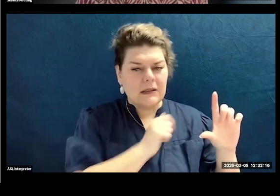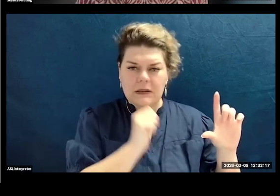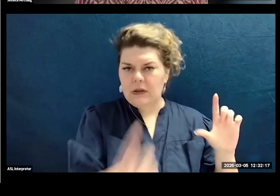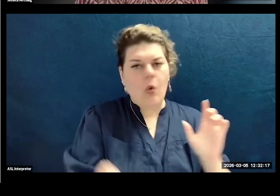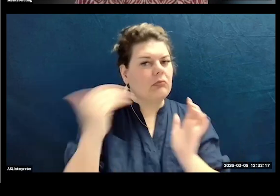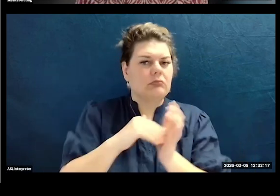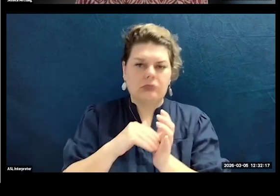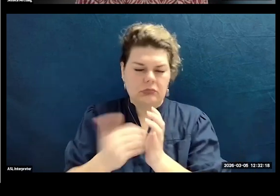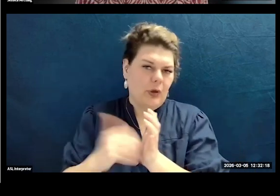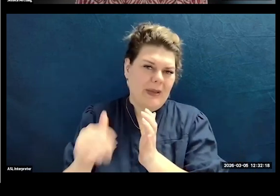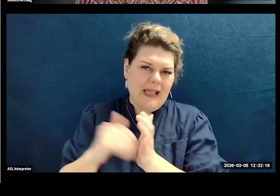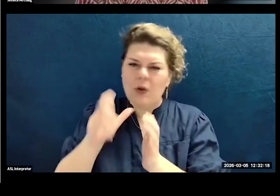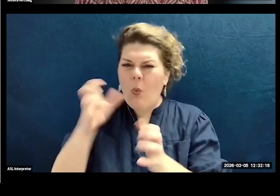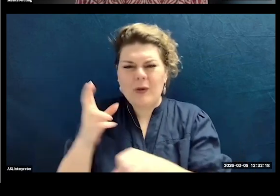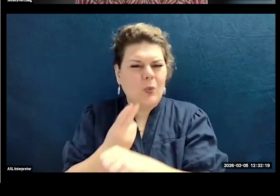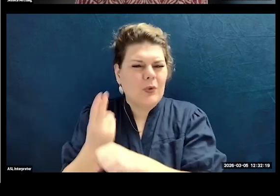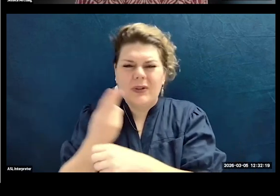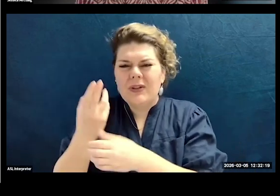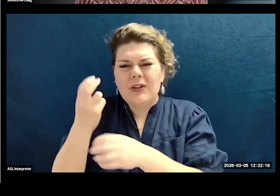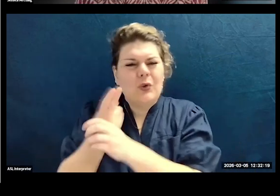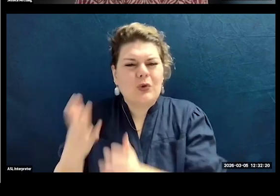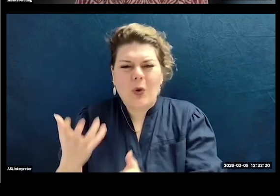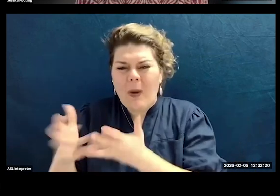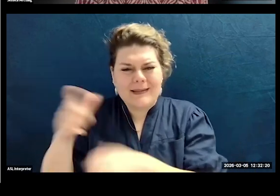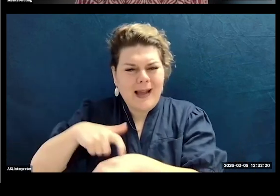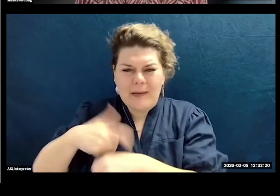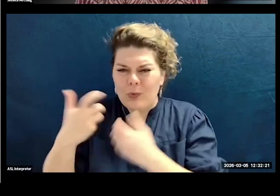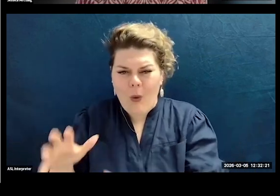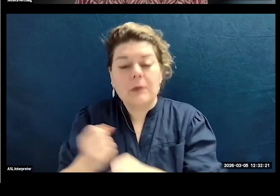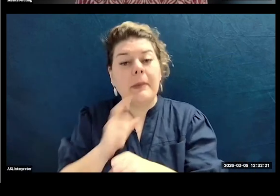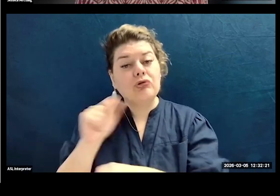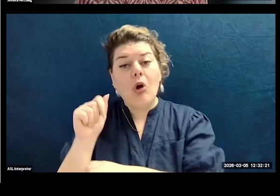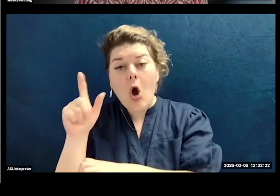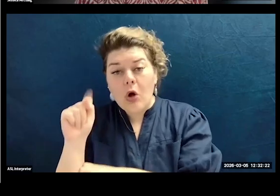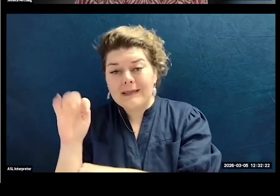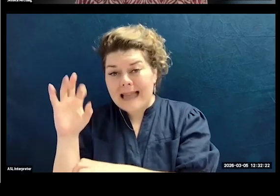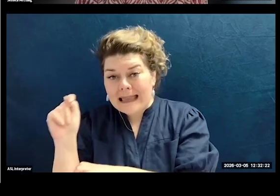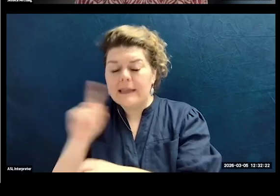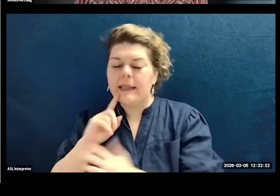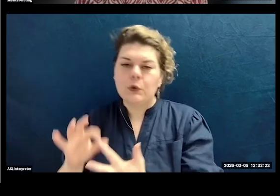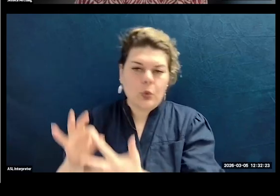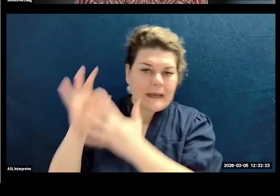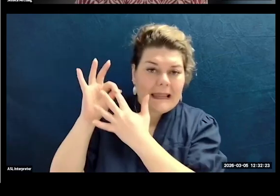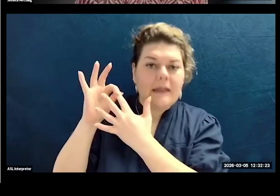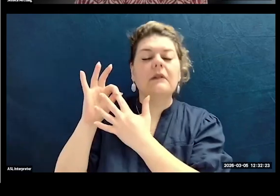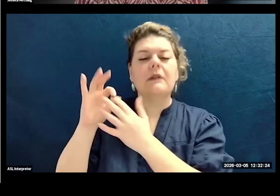we don't wanna waste users' time. So make sure that your alt text description is unique and can stand alone